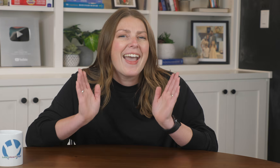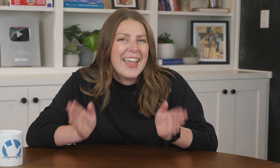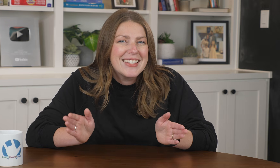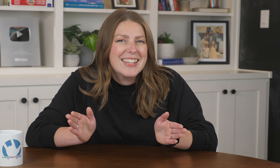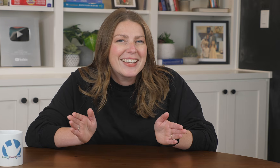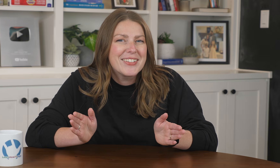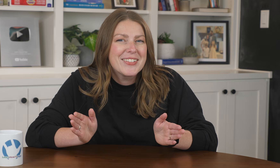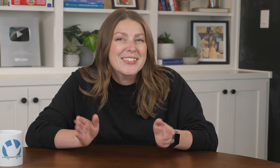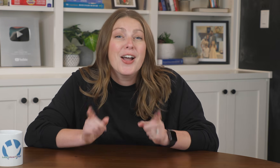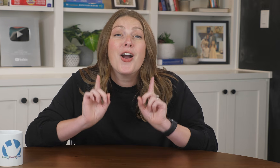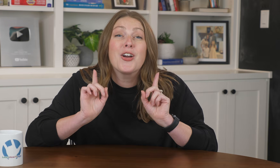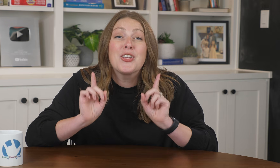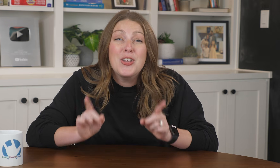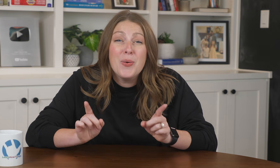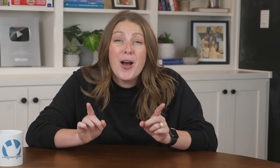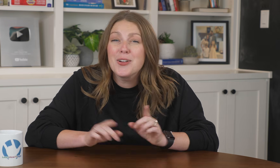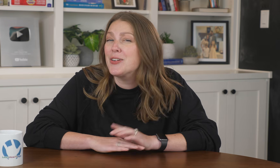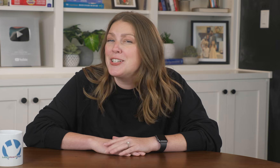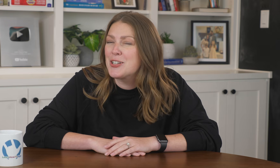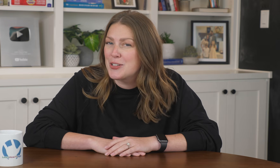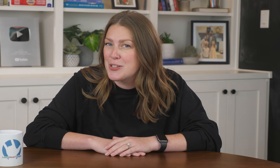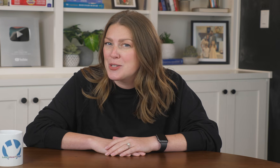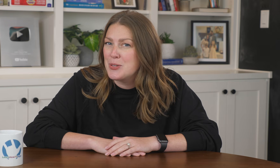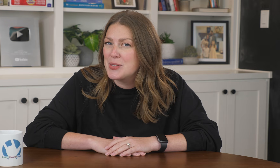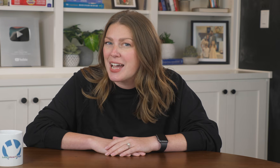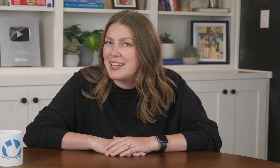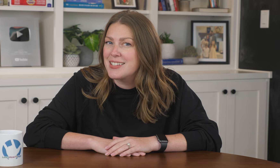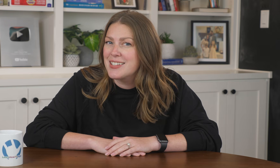Hey Signers! are you hungry to learn some new signs?